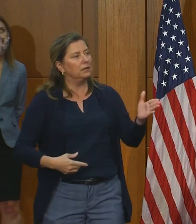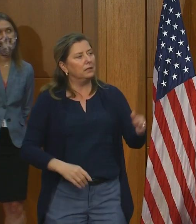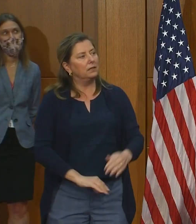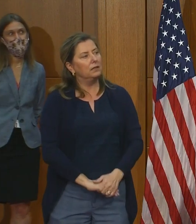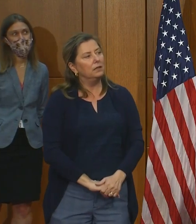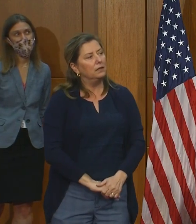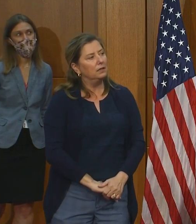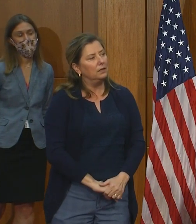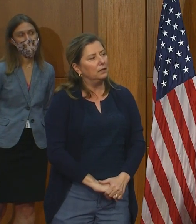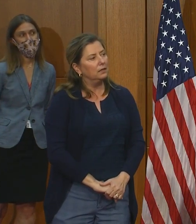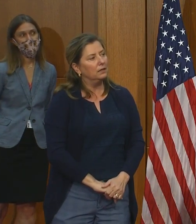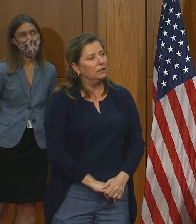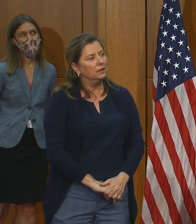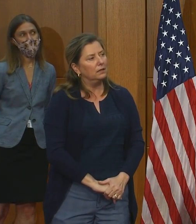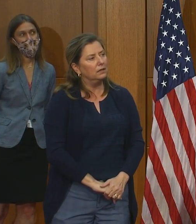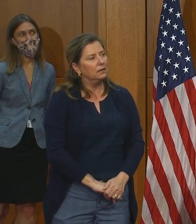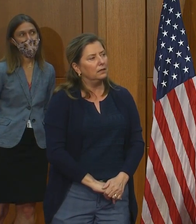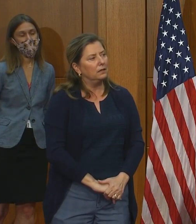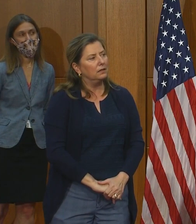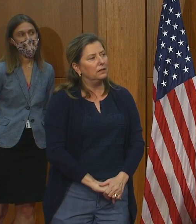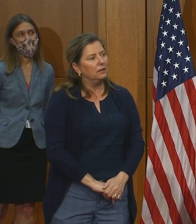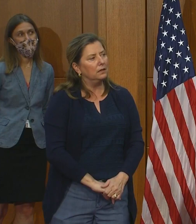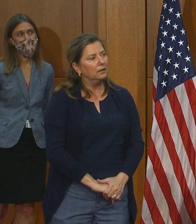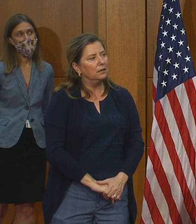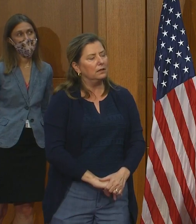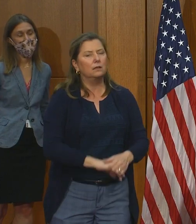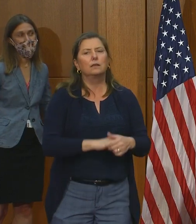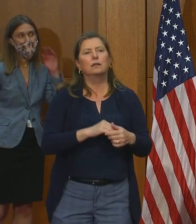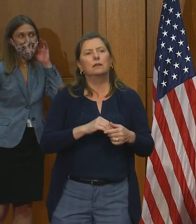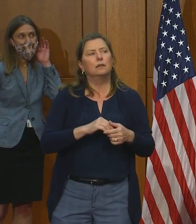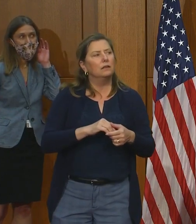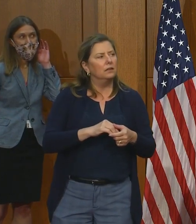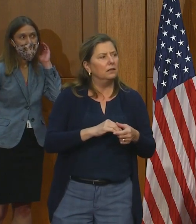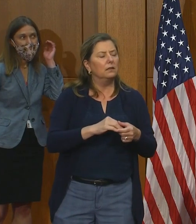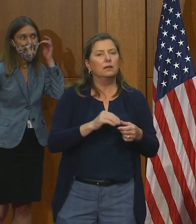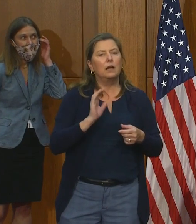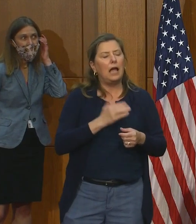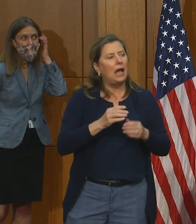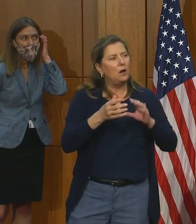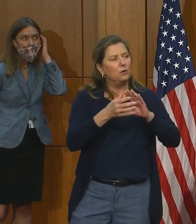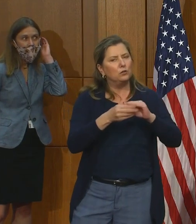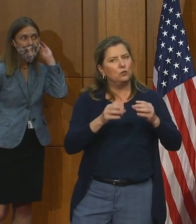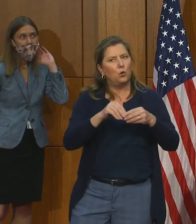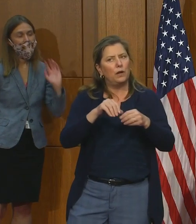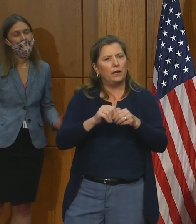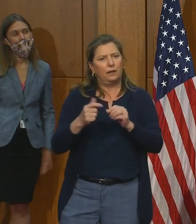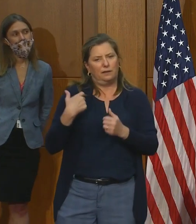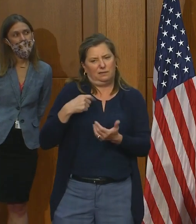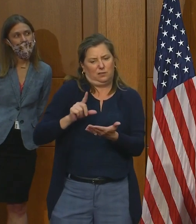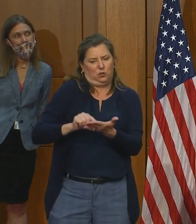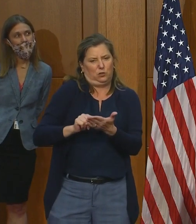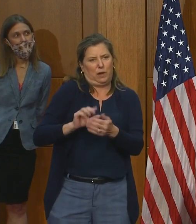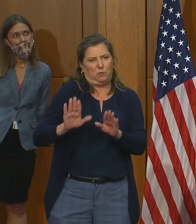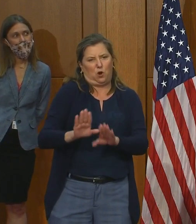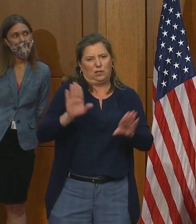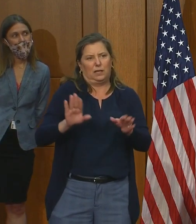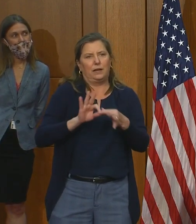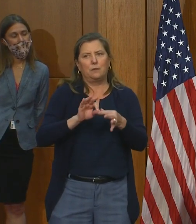WORST. TO THE QUESTION THAT I